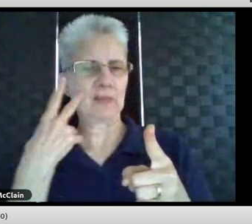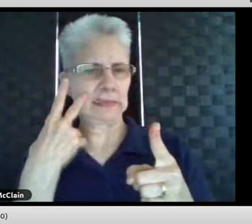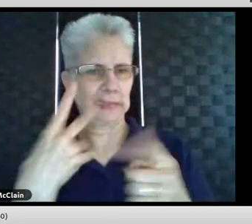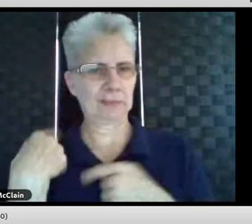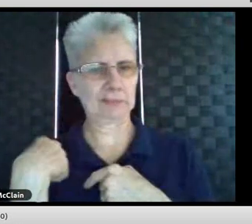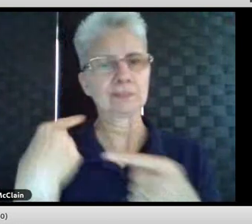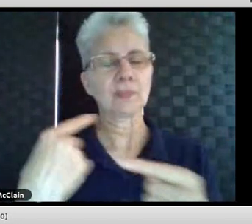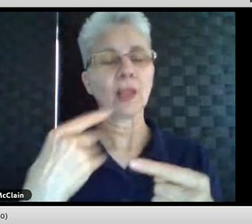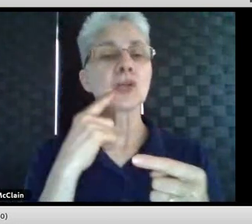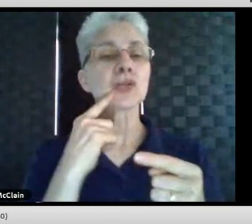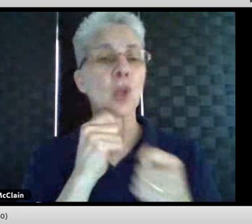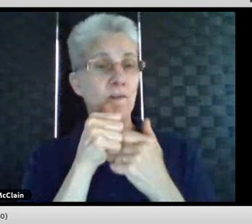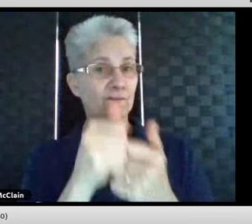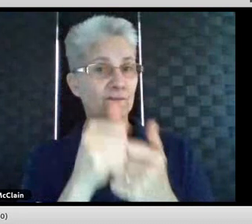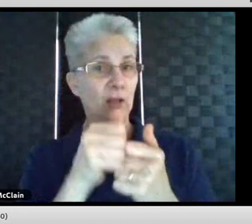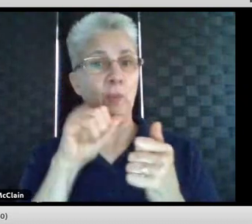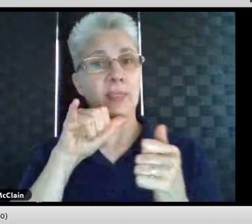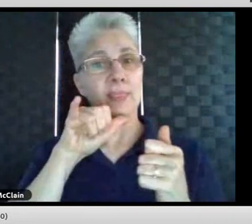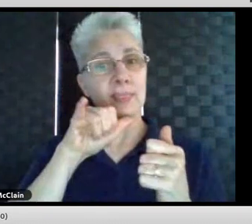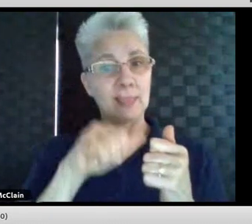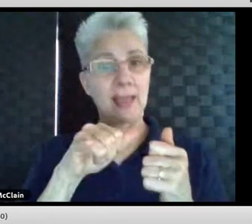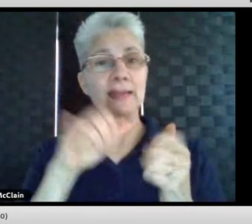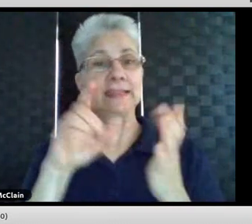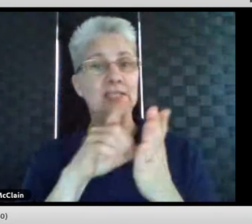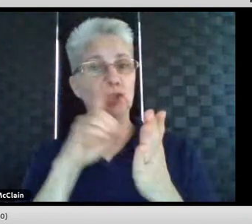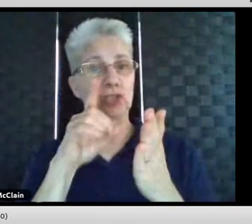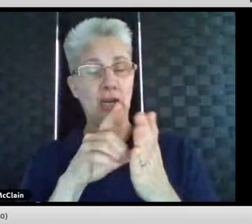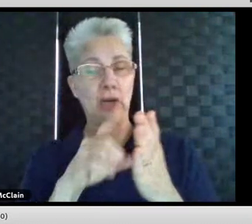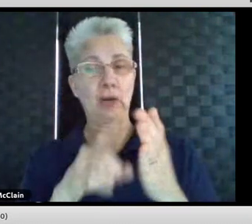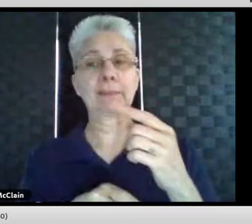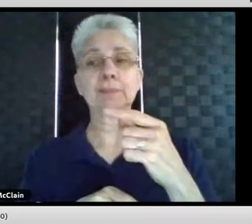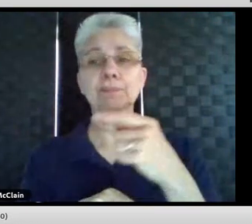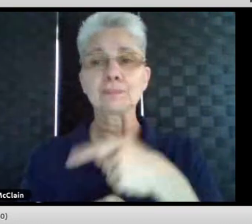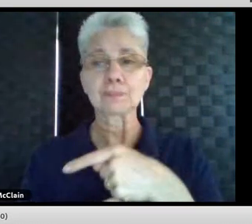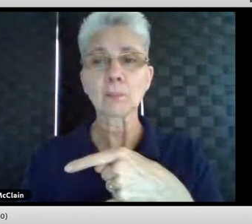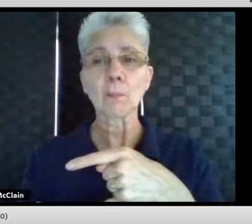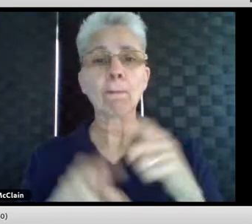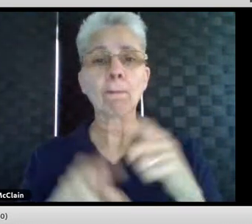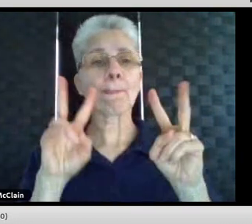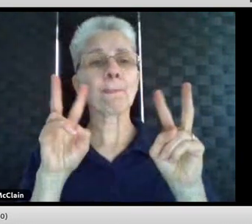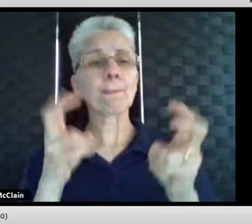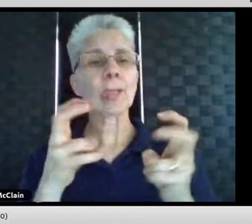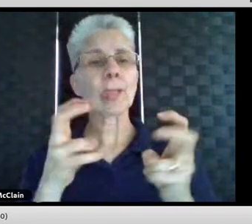So according to this dictionary, it's, you know, the interpersonal communication